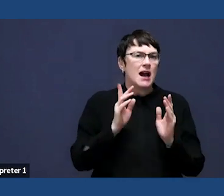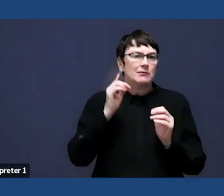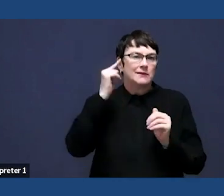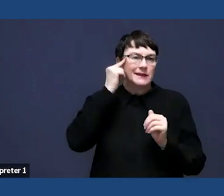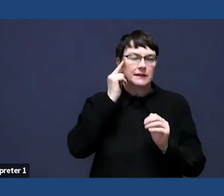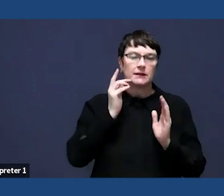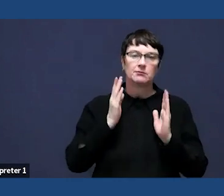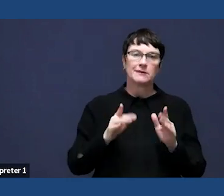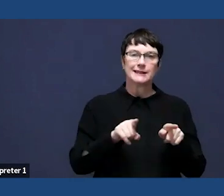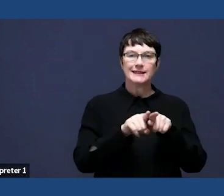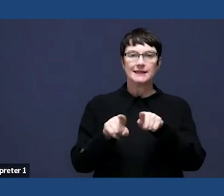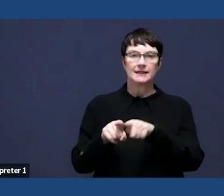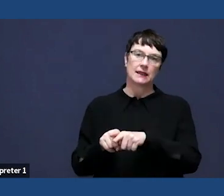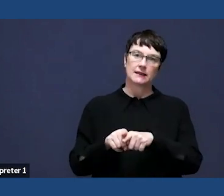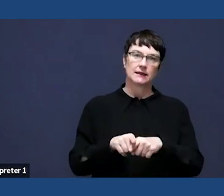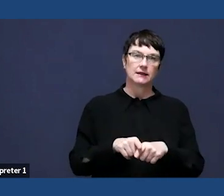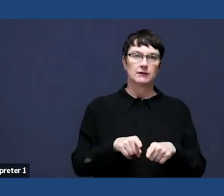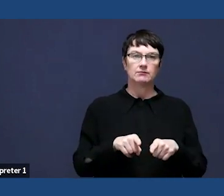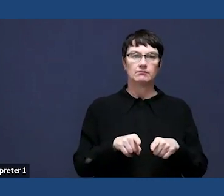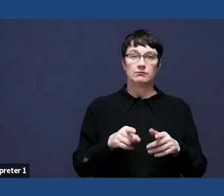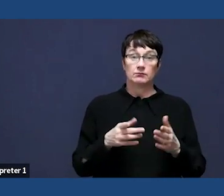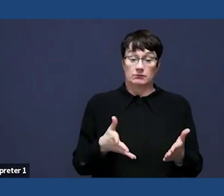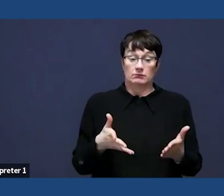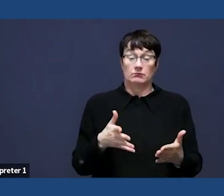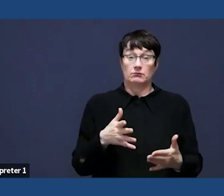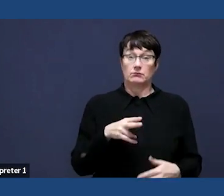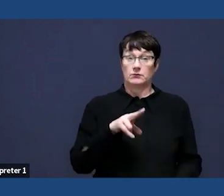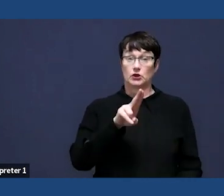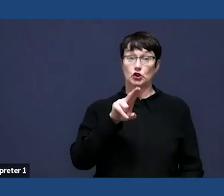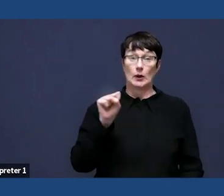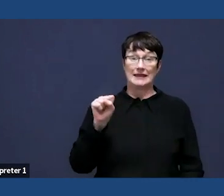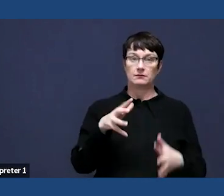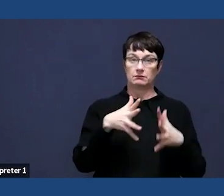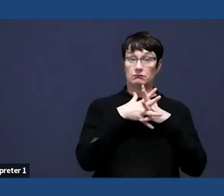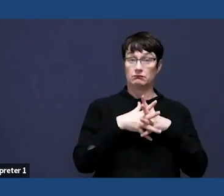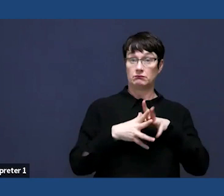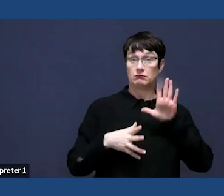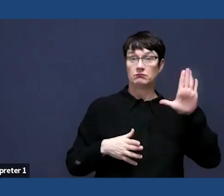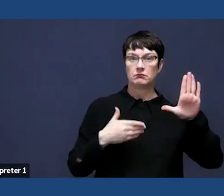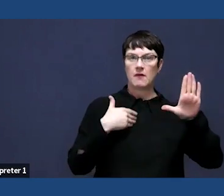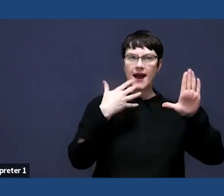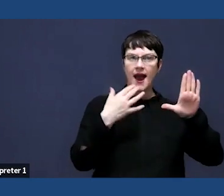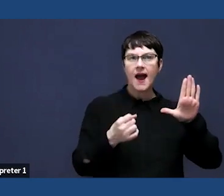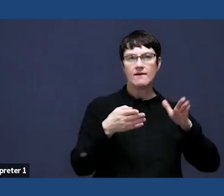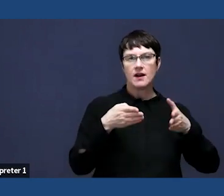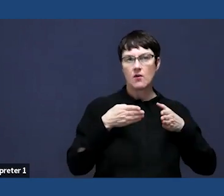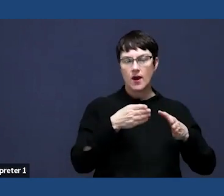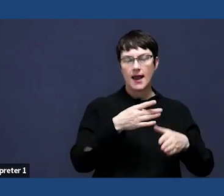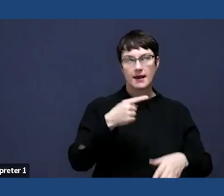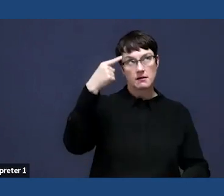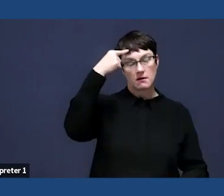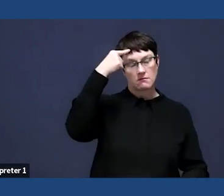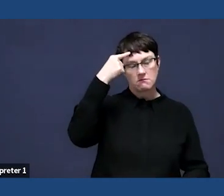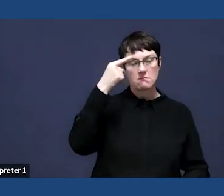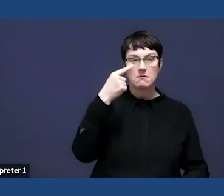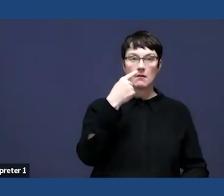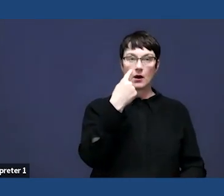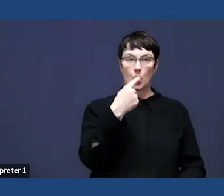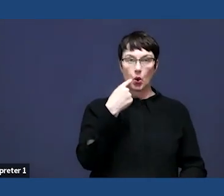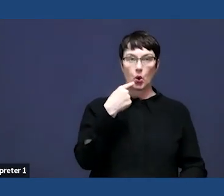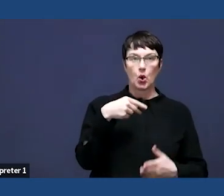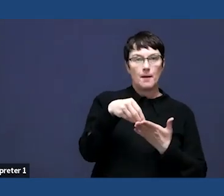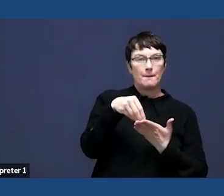Yet, when we take a step back and think about holistic ageing in place and the kind of lives,